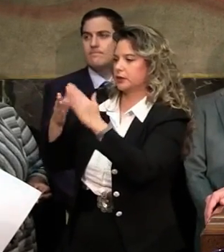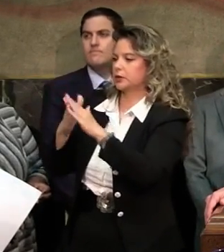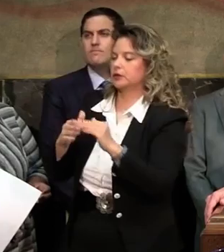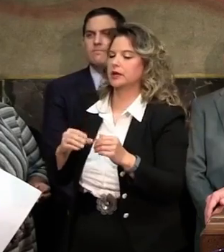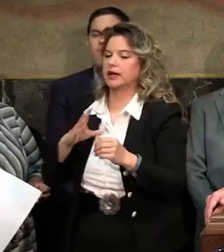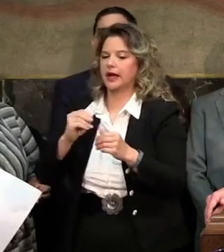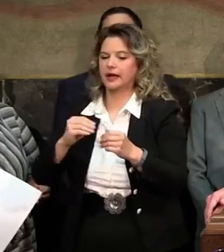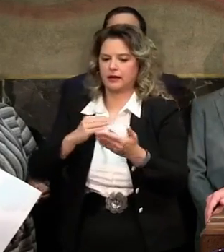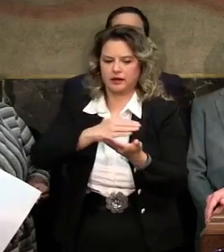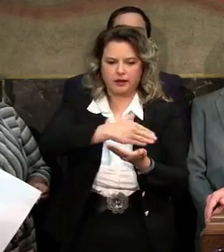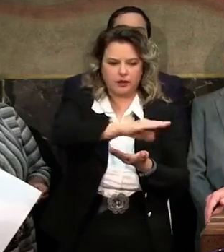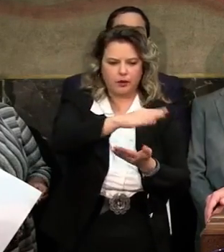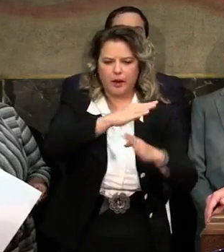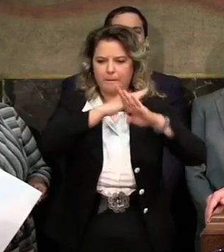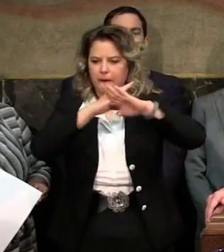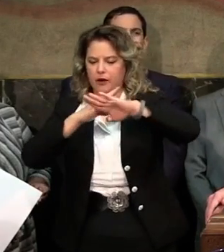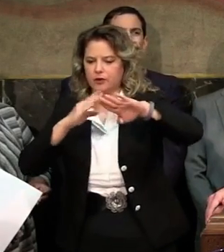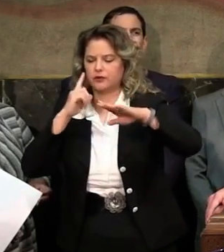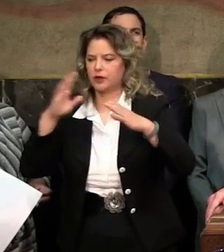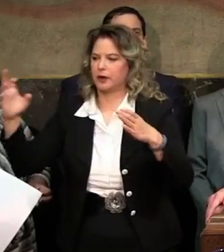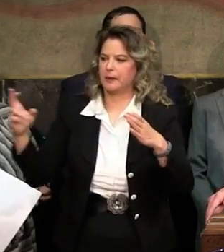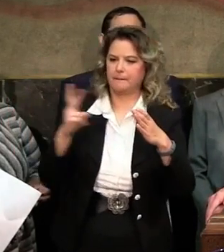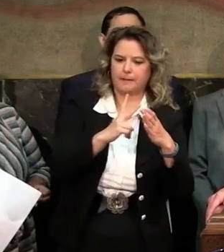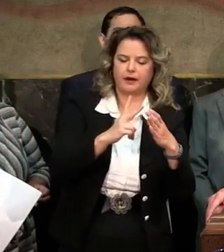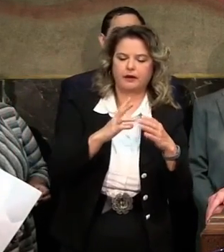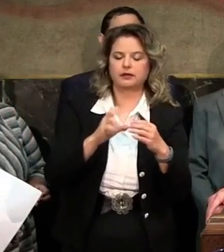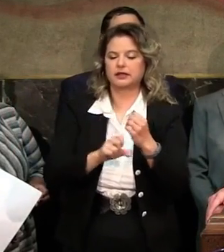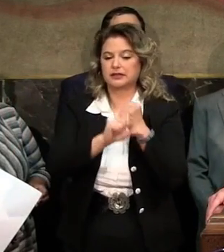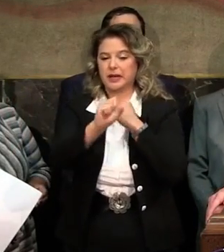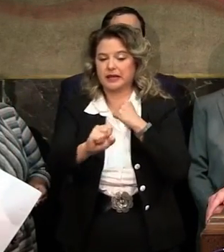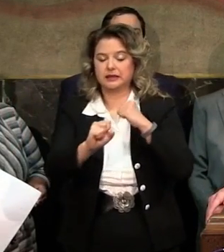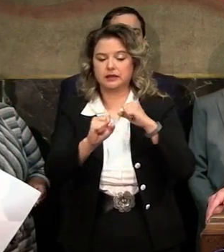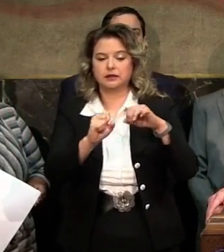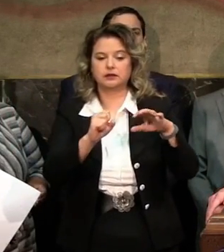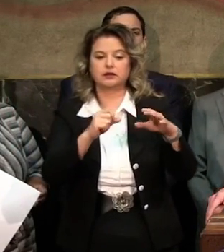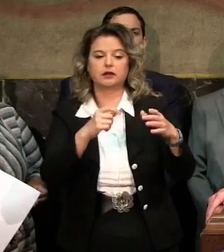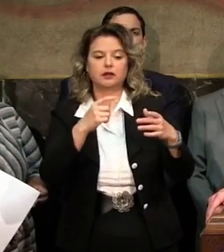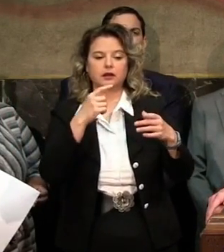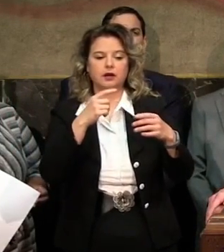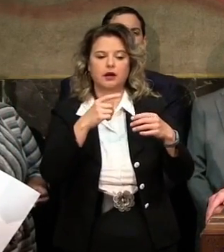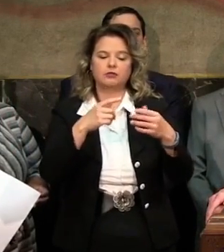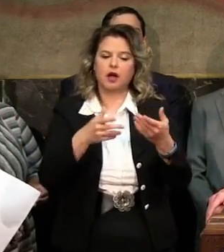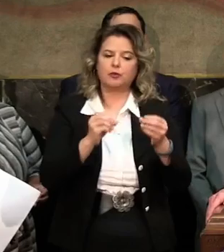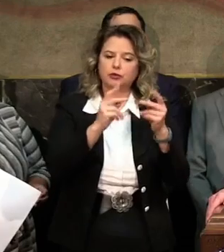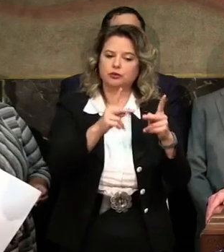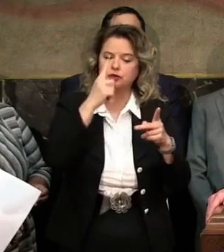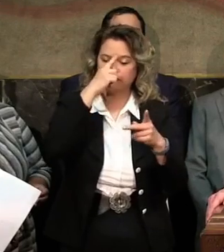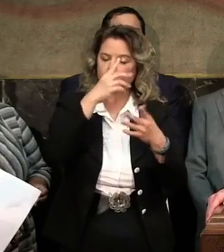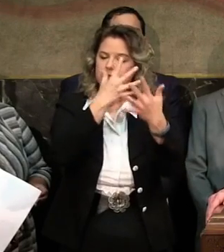reentry expanding and senators for inmates to participate in Workforce Development and reinvest in a